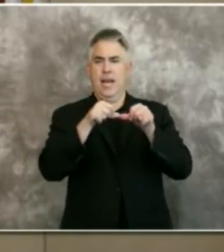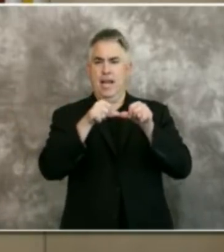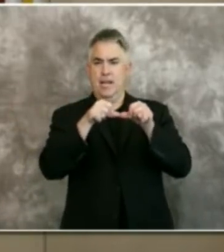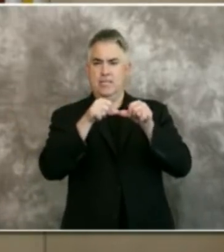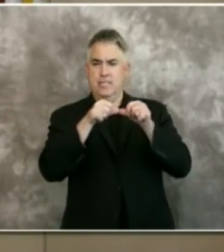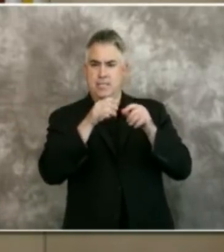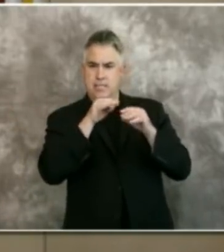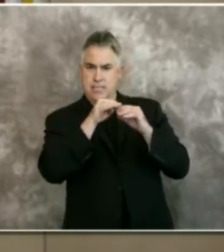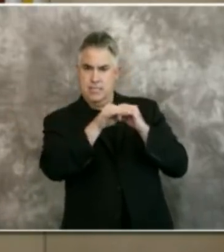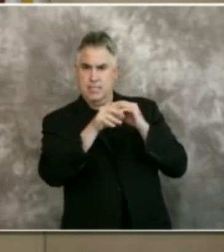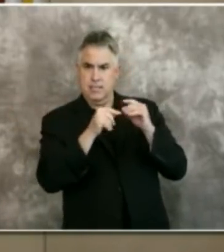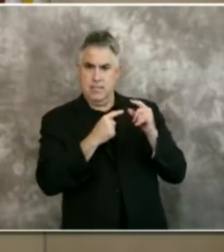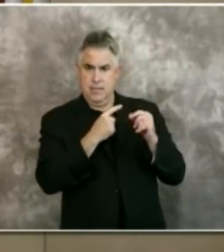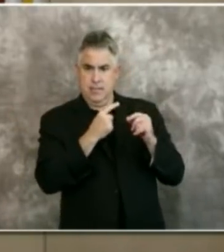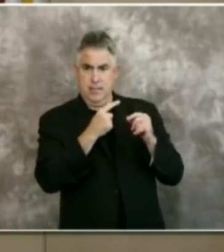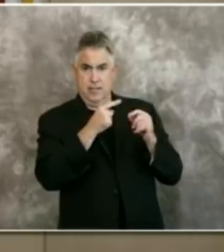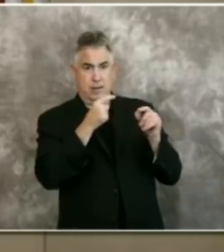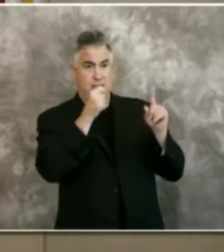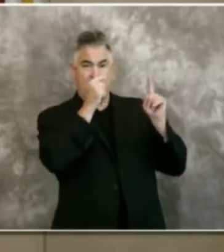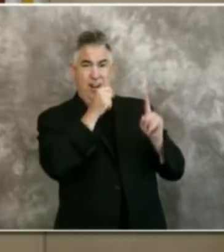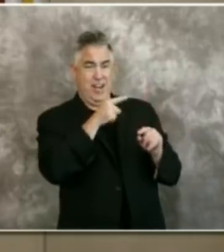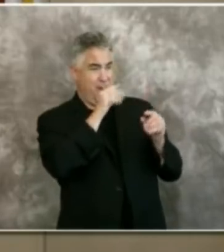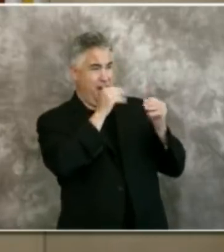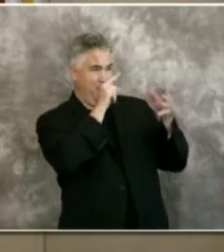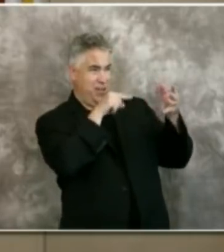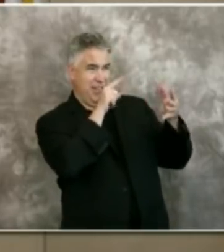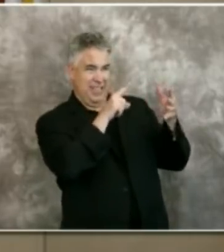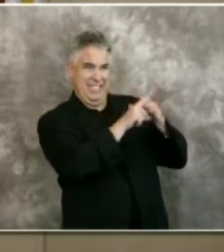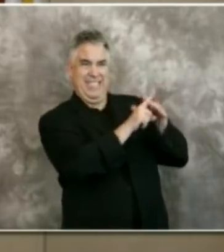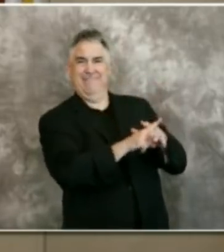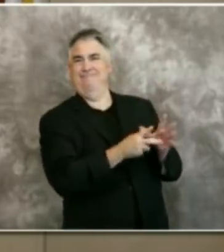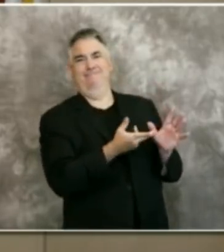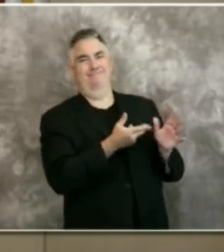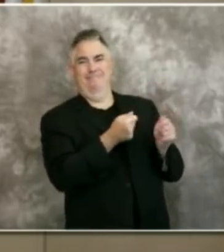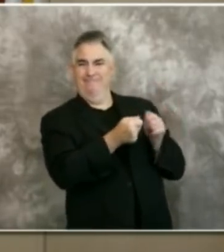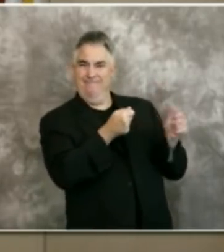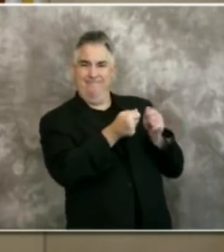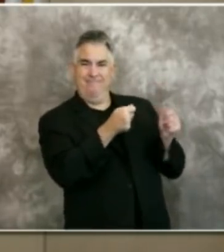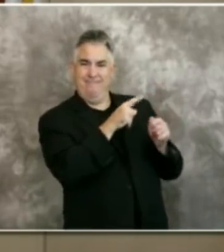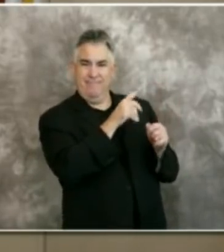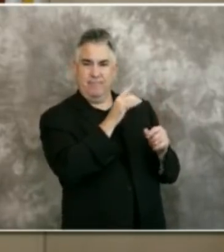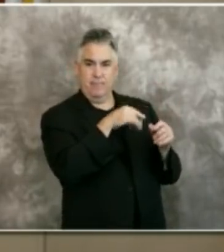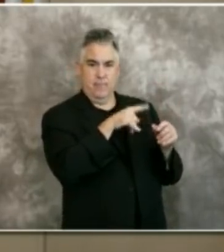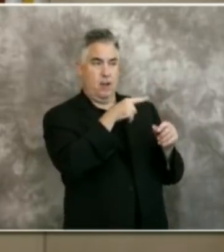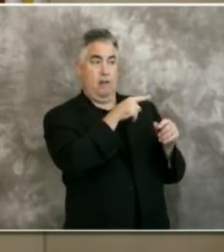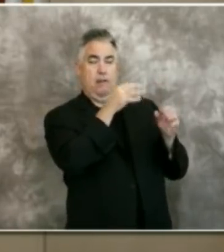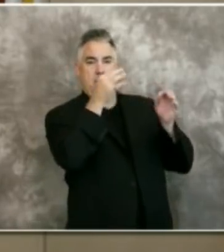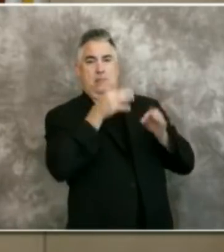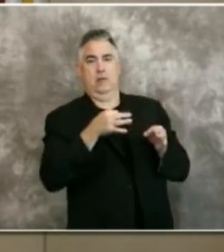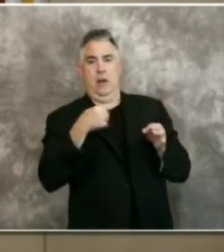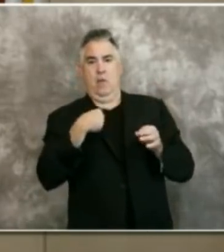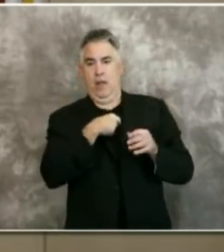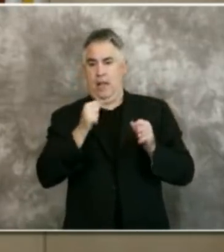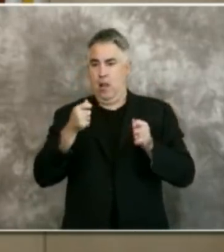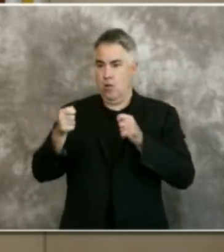TRYING TO GET THOSE FOR YOU. I JUST WANT TO TALK ABOUT THE CASE RATE WHICH IS WHAT WE CHANGE TRIGGER NUMBER ONE TOO